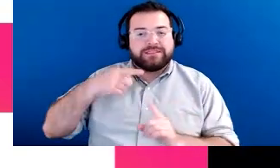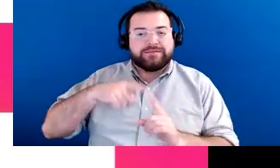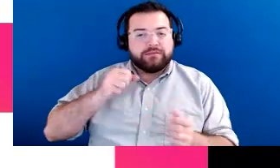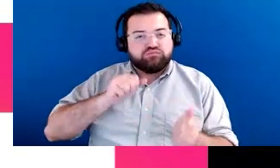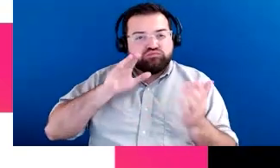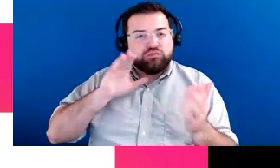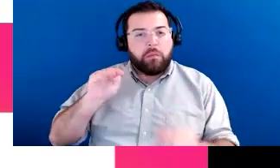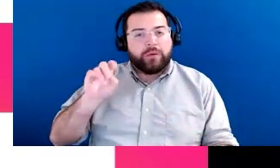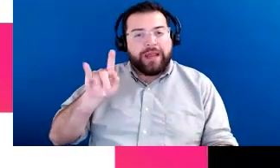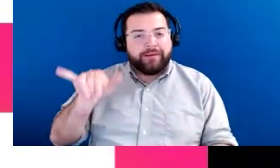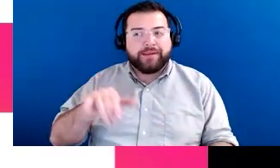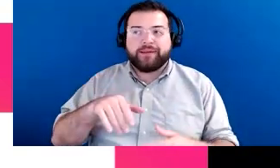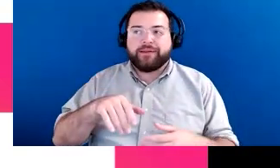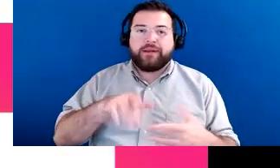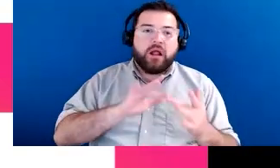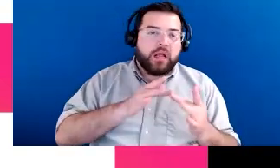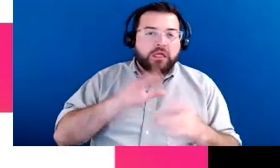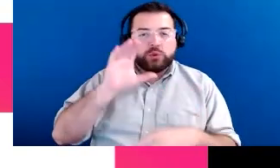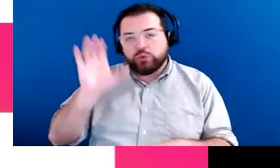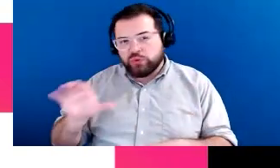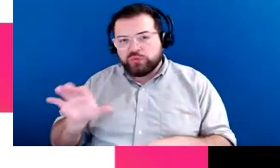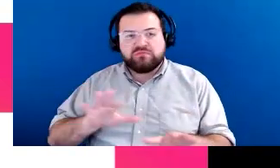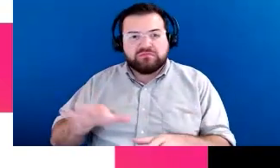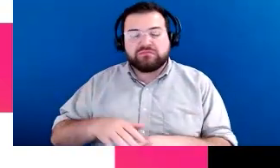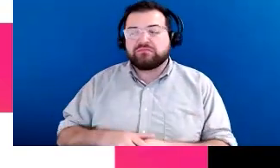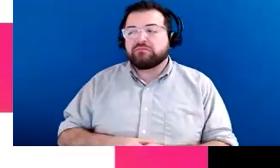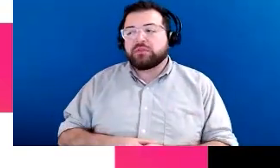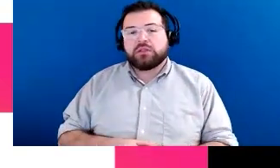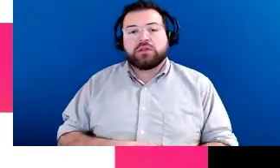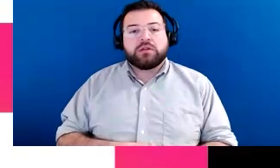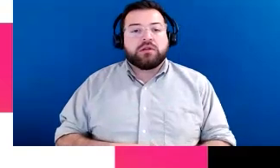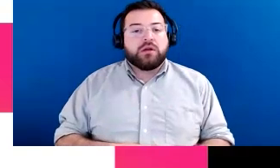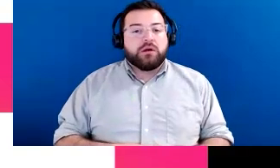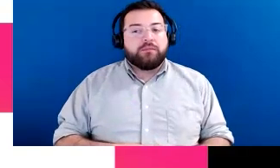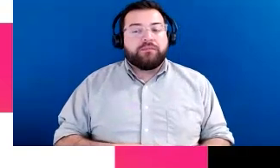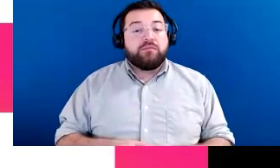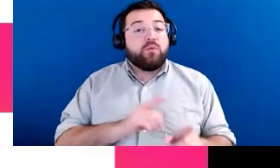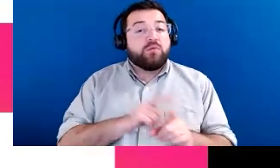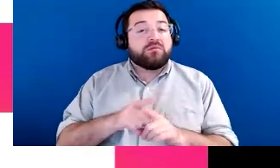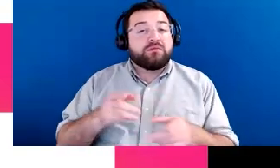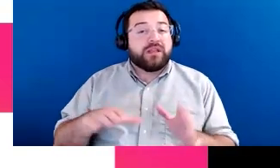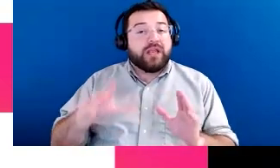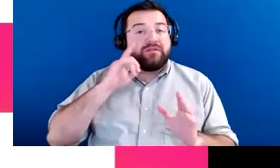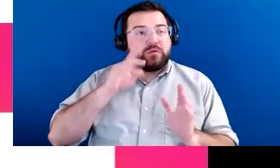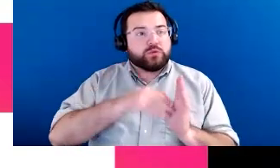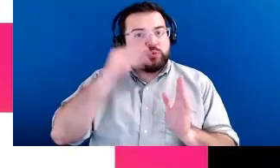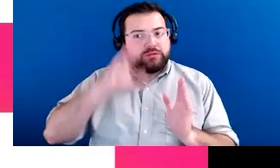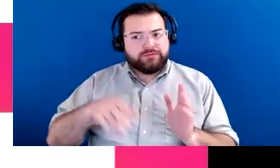online Zoom. And it allows the opportunity for students to interact about the course material.